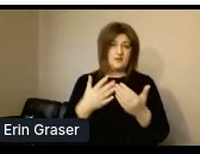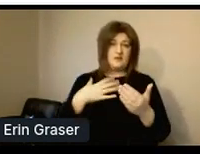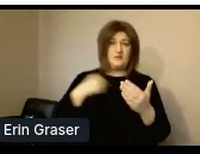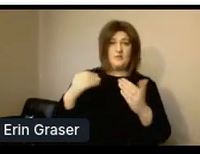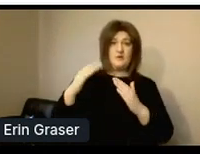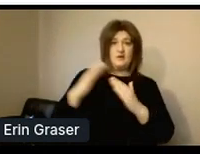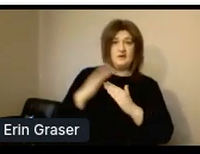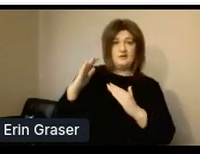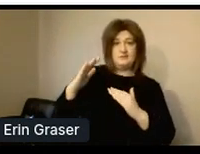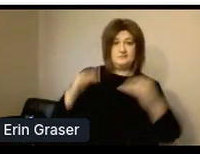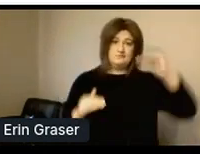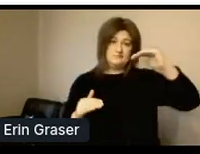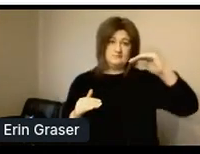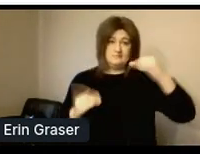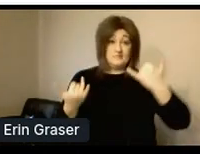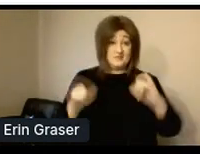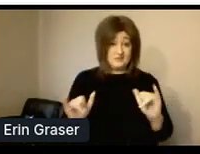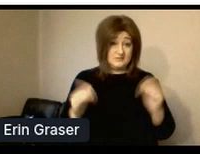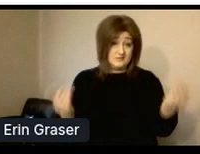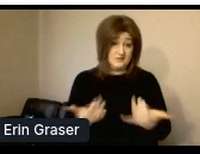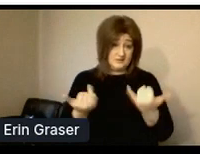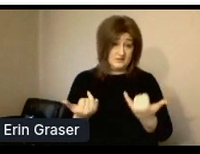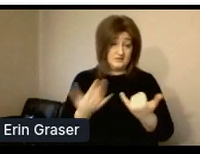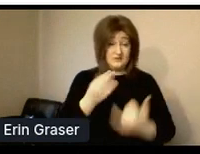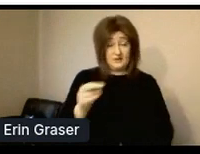exists and racism still exists.